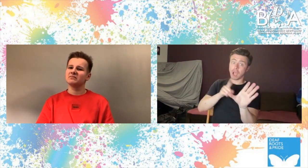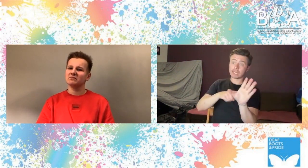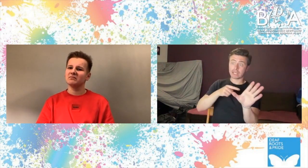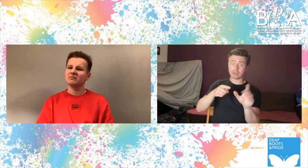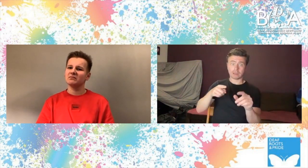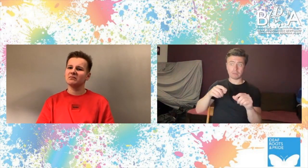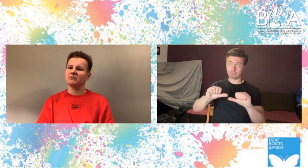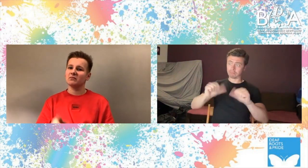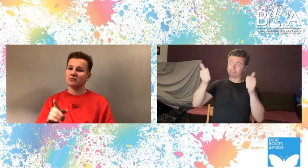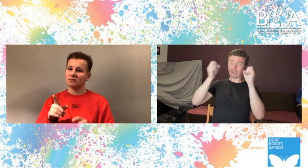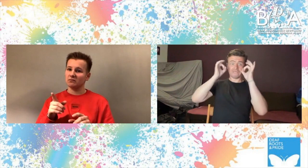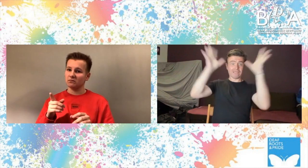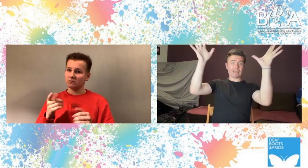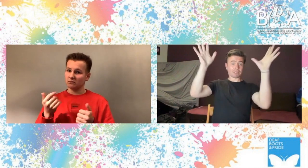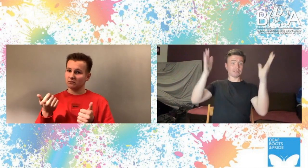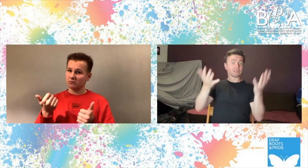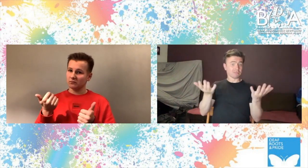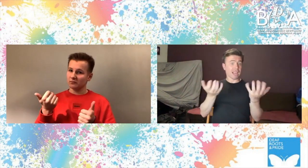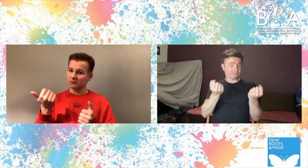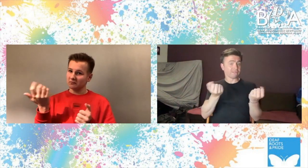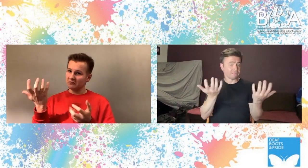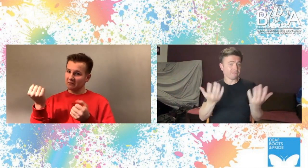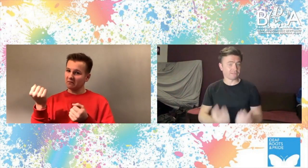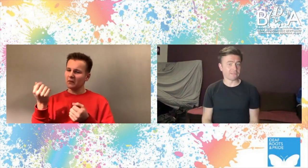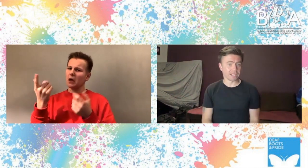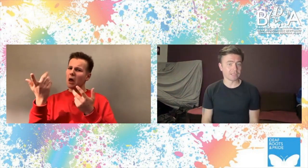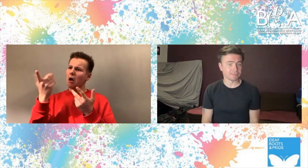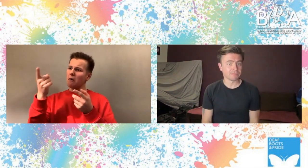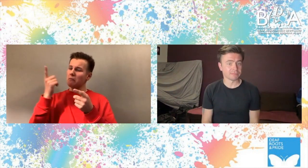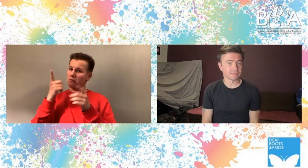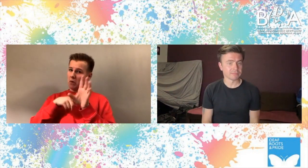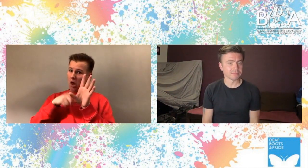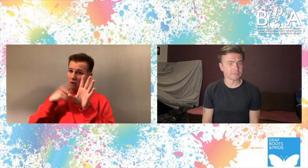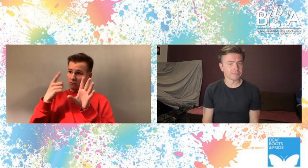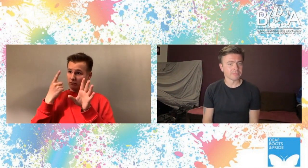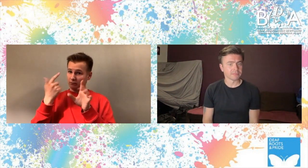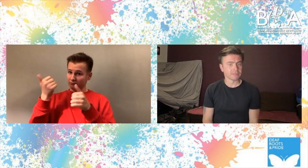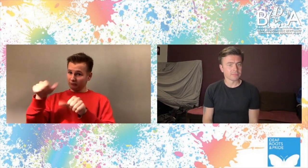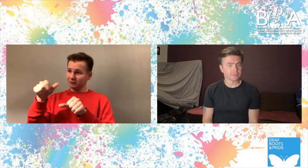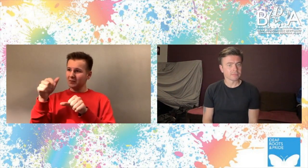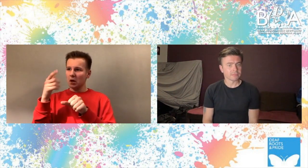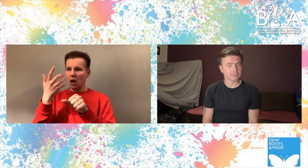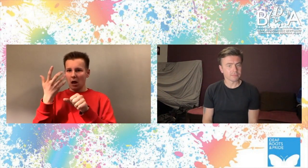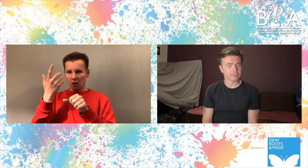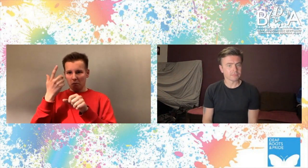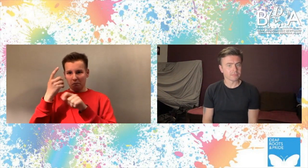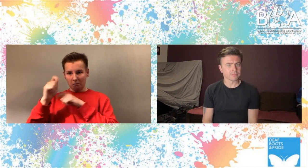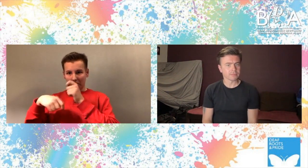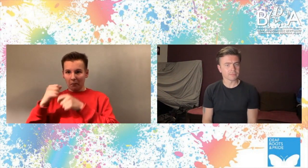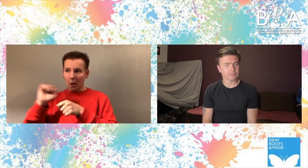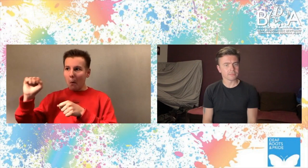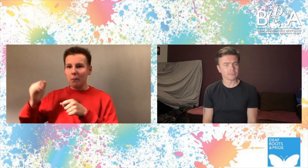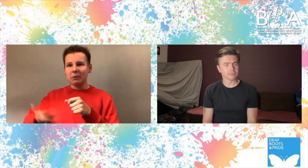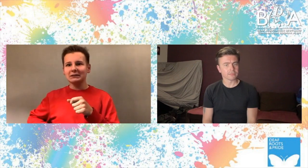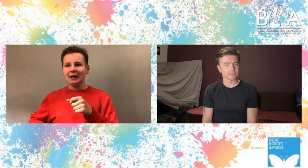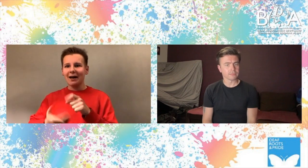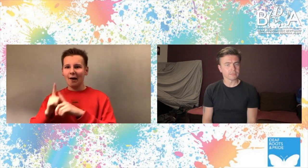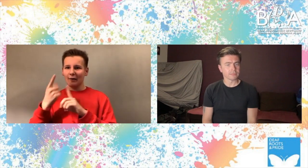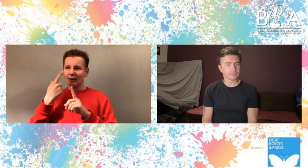and after a few years you could become famous. So for someone who is young, but who has a passion, perhaps they could